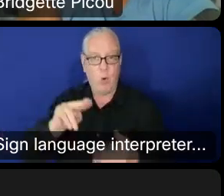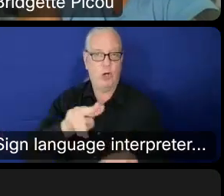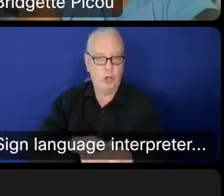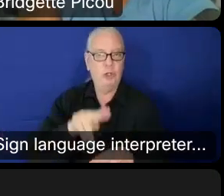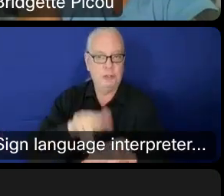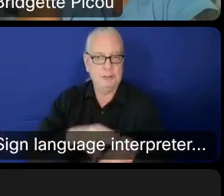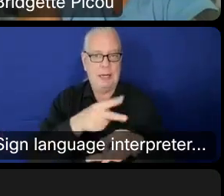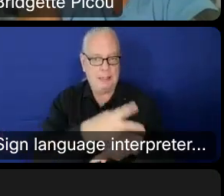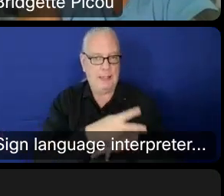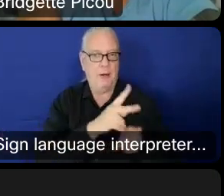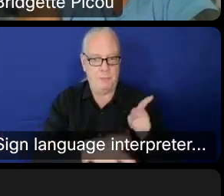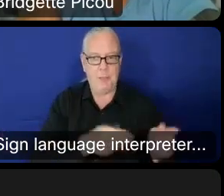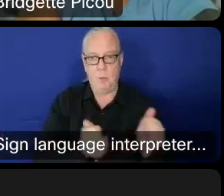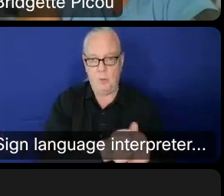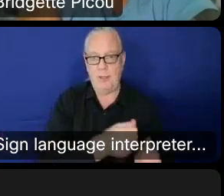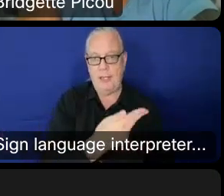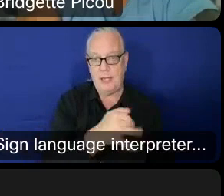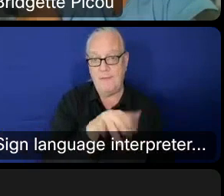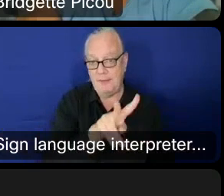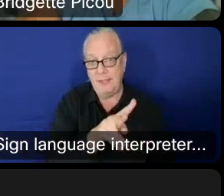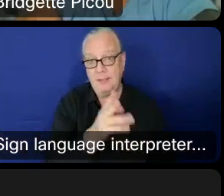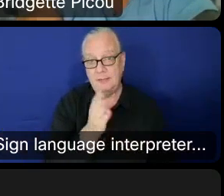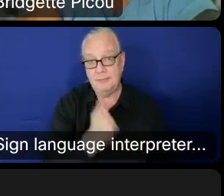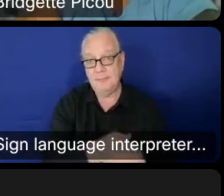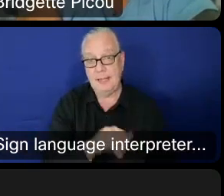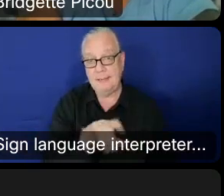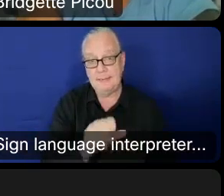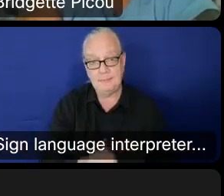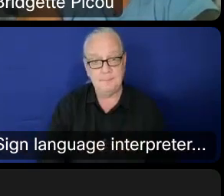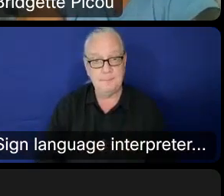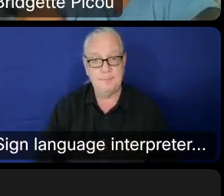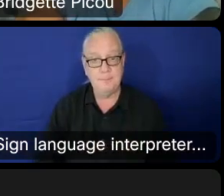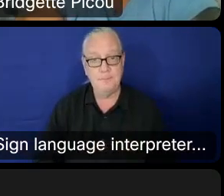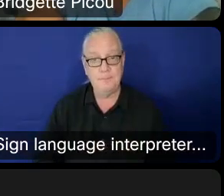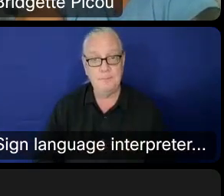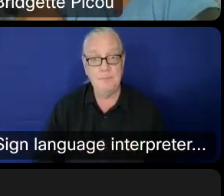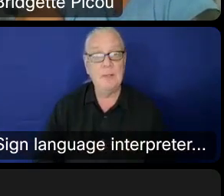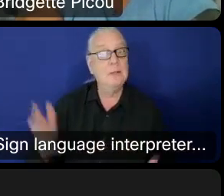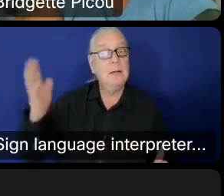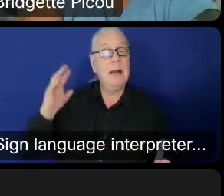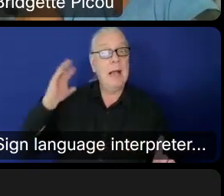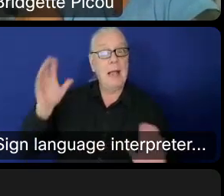who were taking care of people living with HIV who at that time